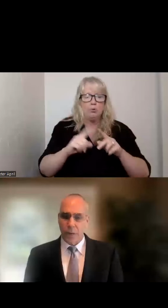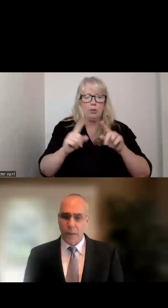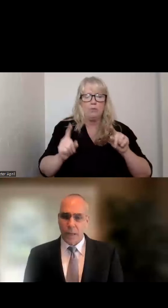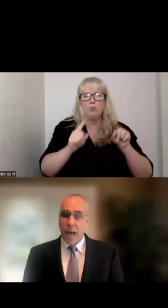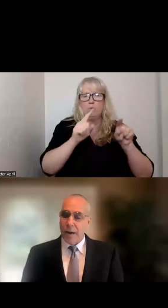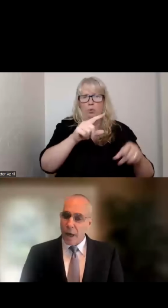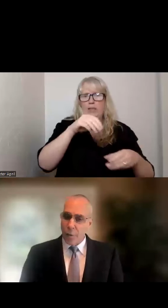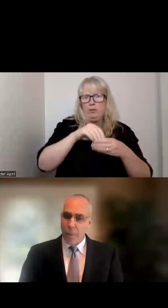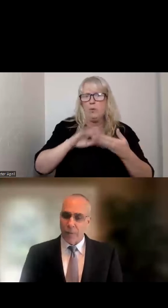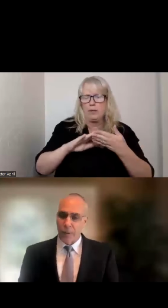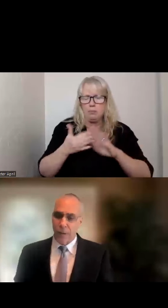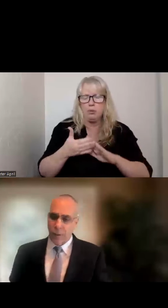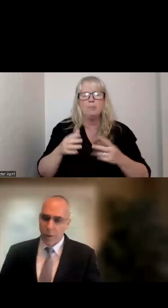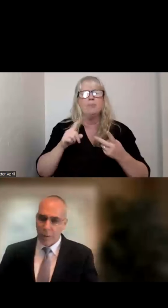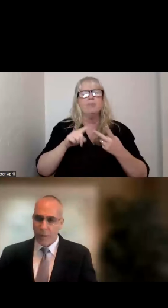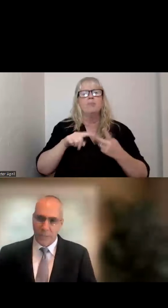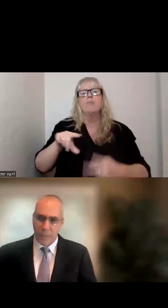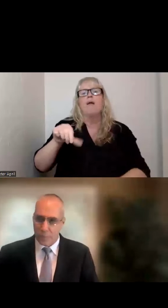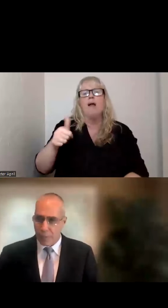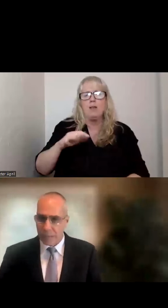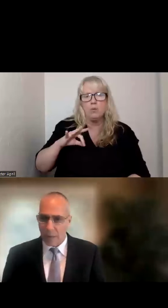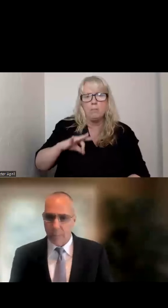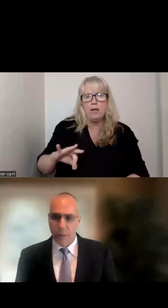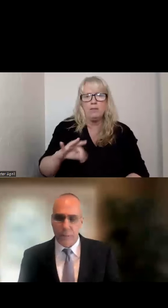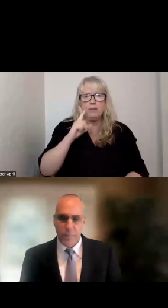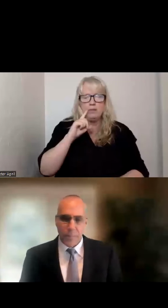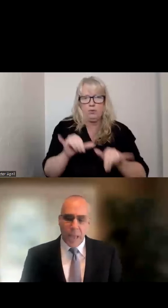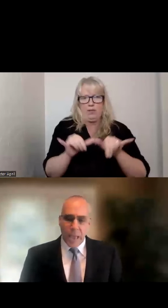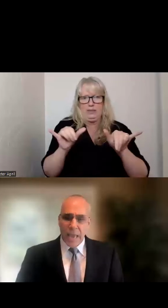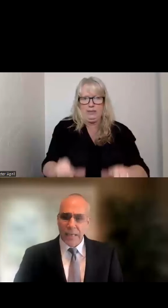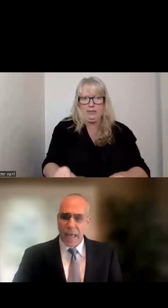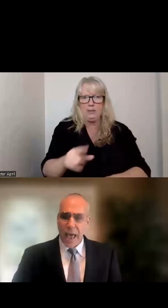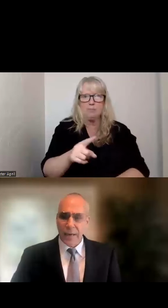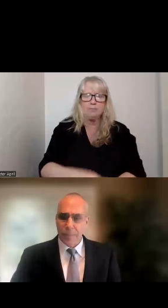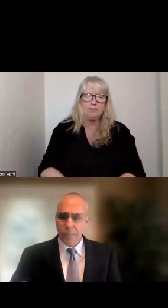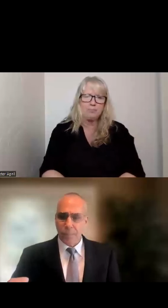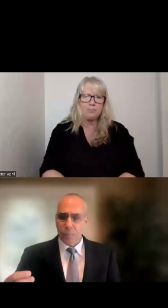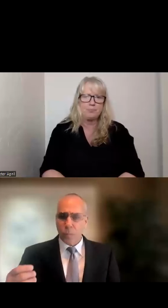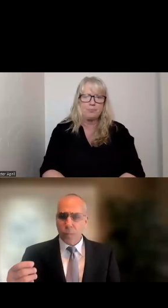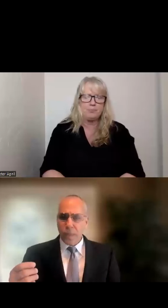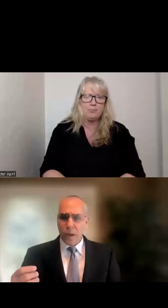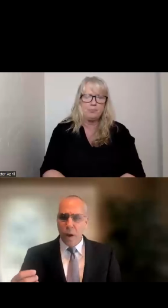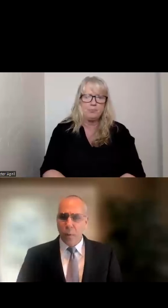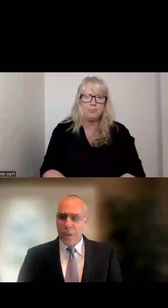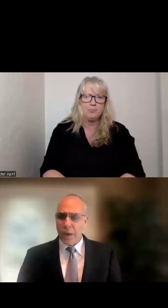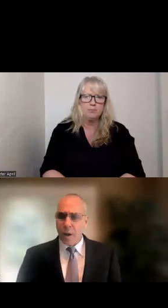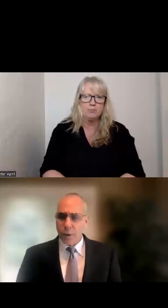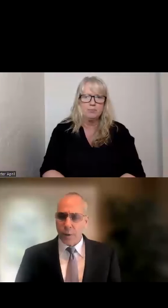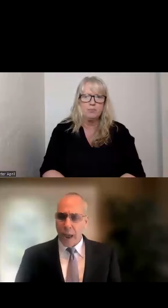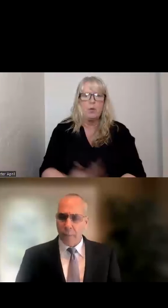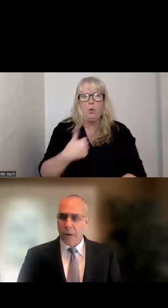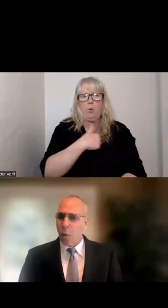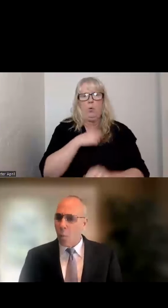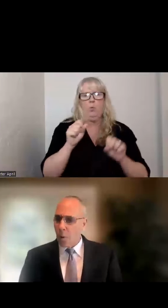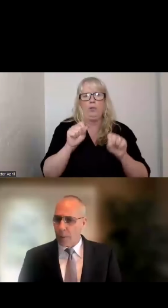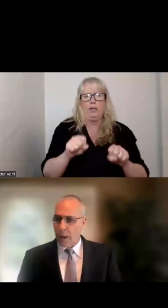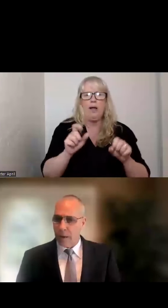ANOTHER BENEFIT OF THIS SYSTEM IS THAT WE CAN TAP IN A WARM LINE.